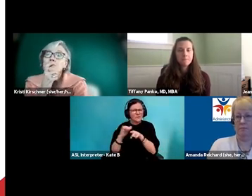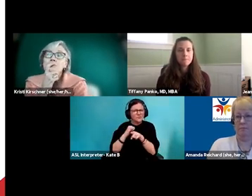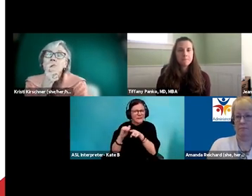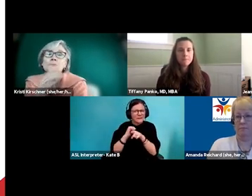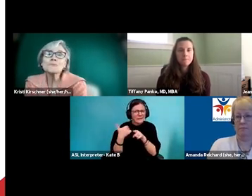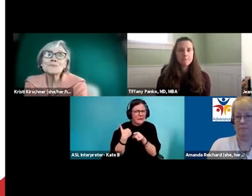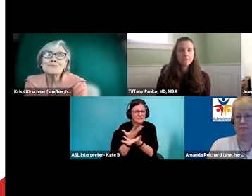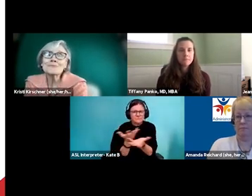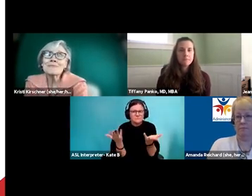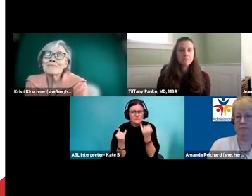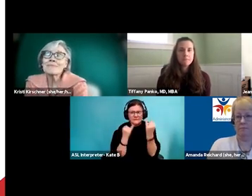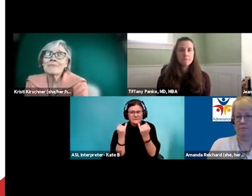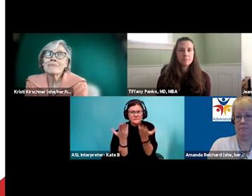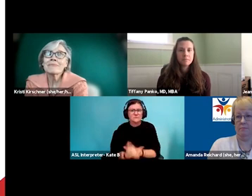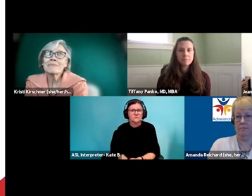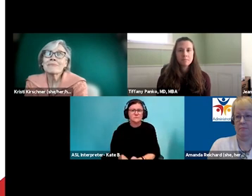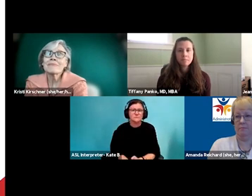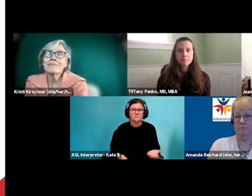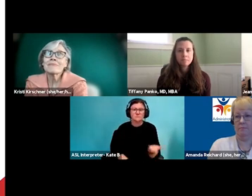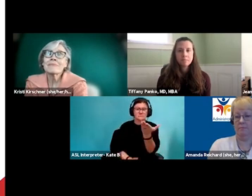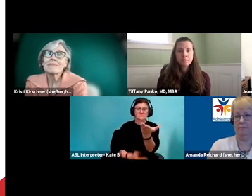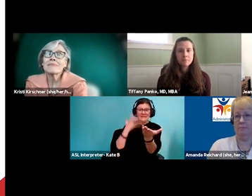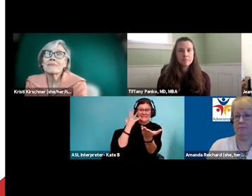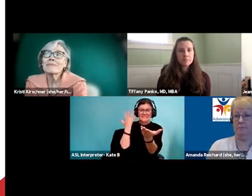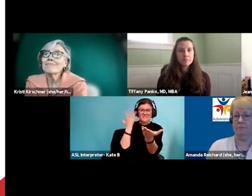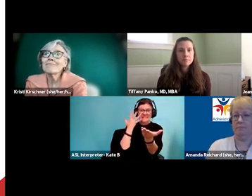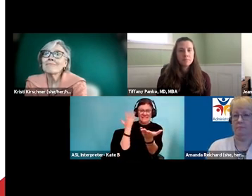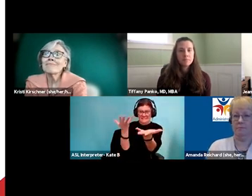[DR. JEANNE ALHUSEN:] Tiffany, do you want to start?